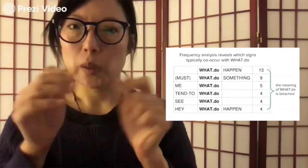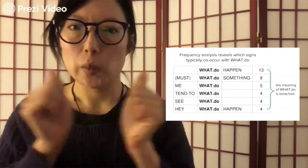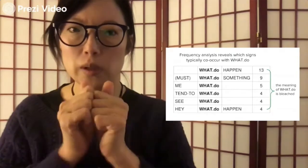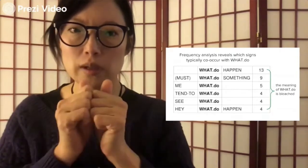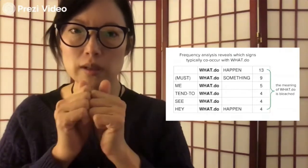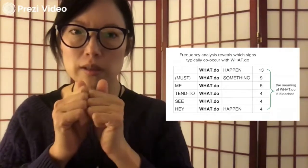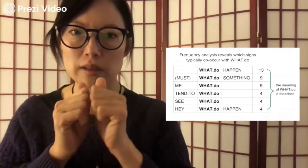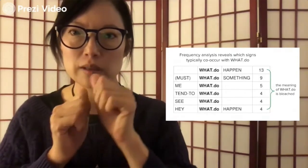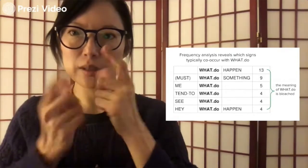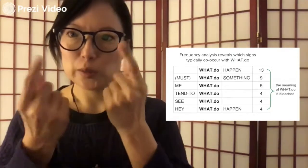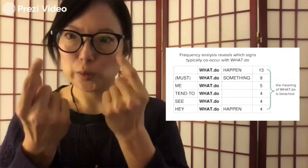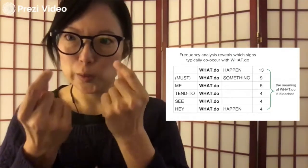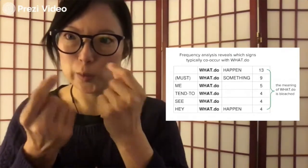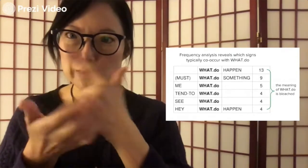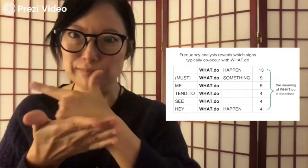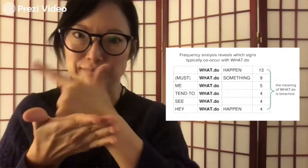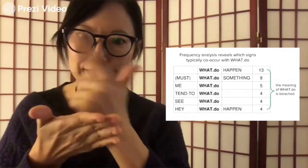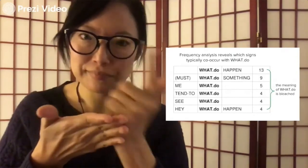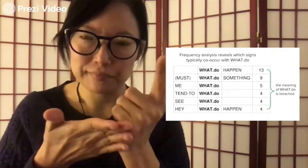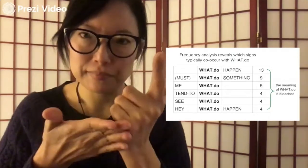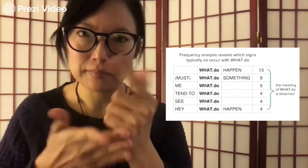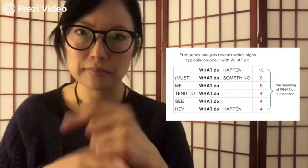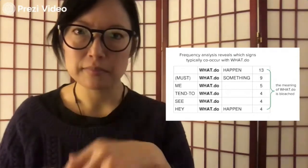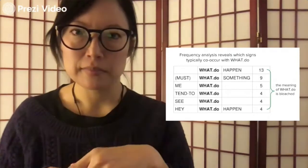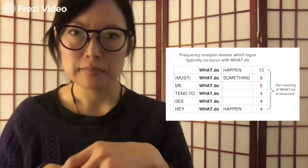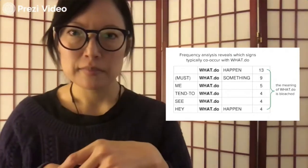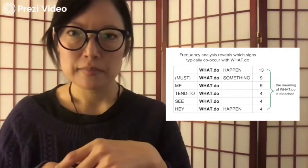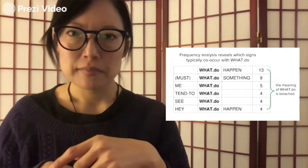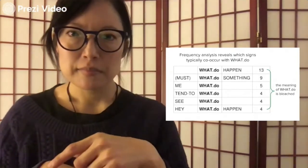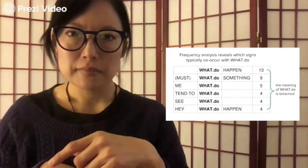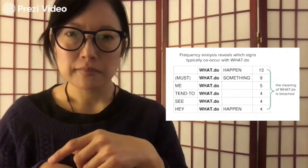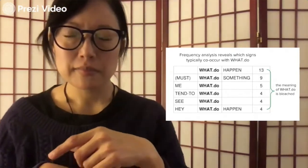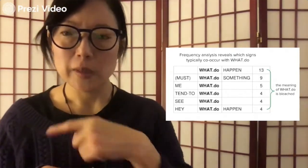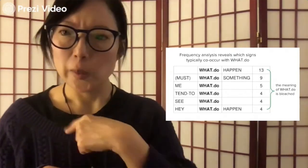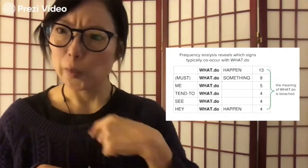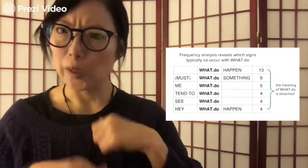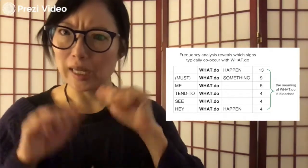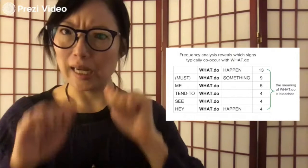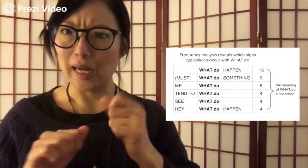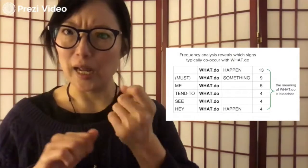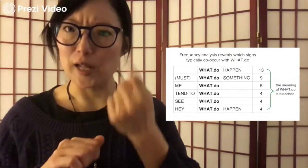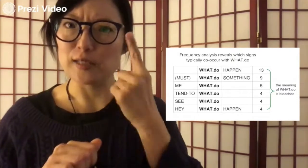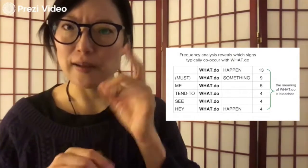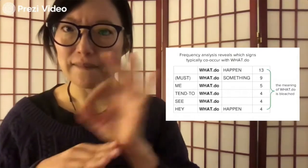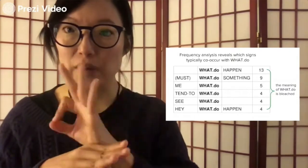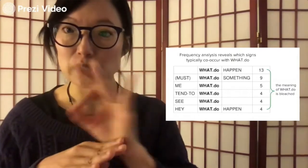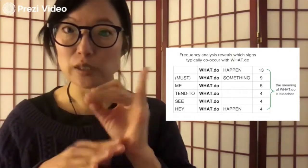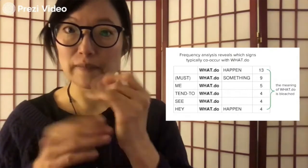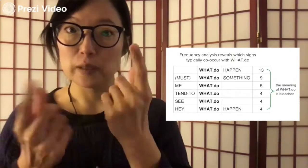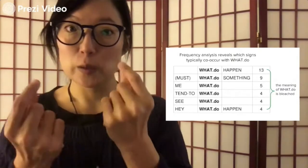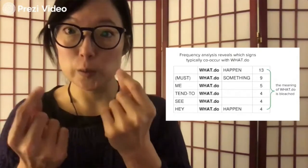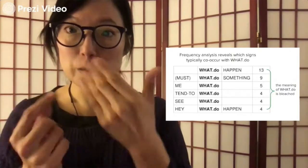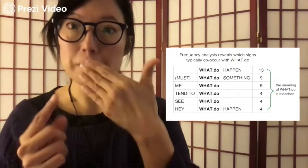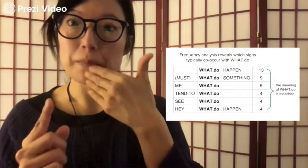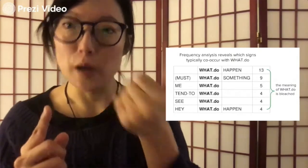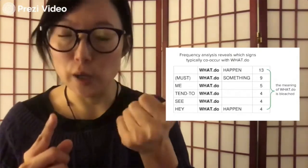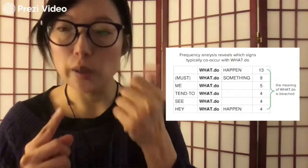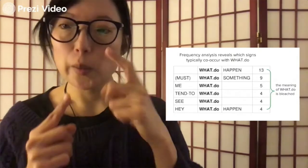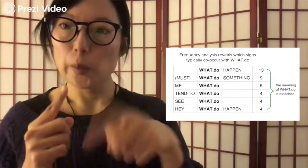co-occur with WHAT.do sequence we can understand the functions